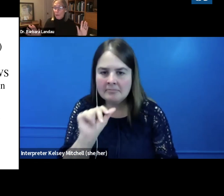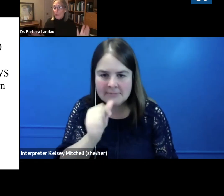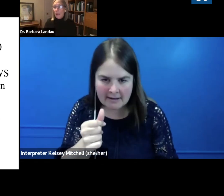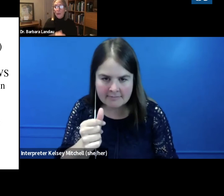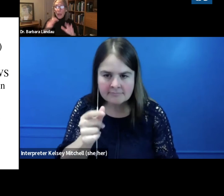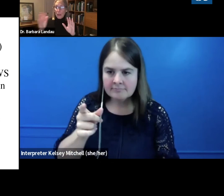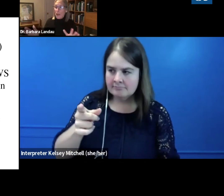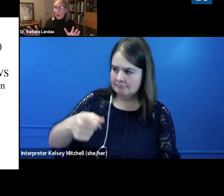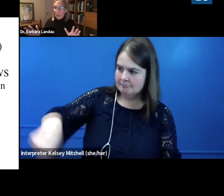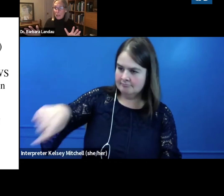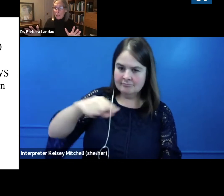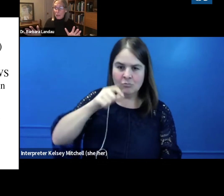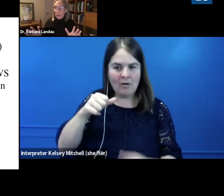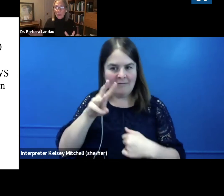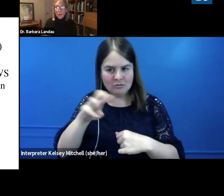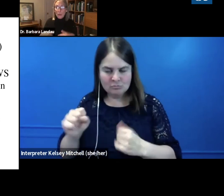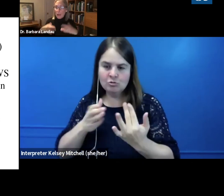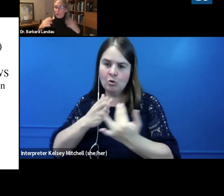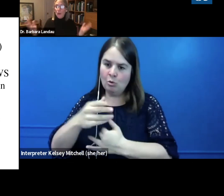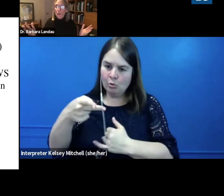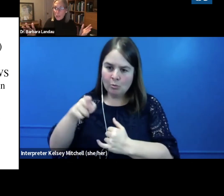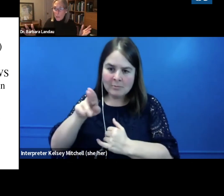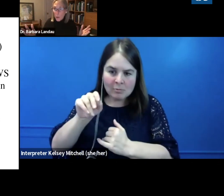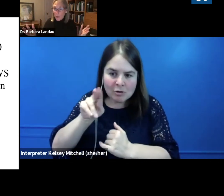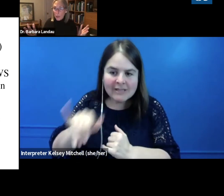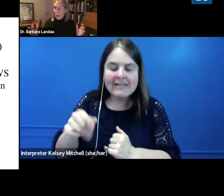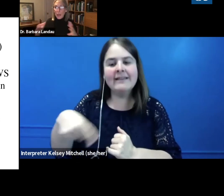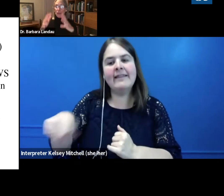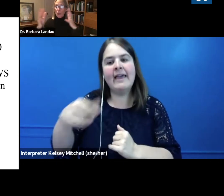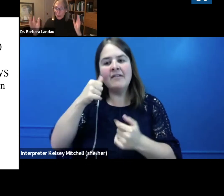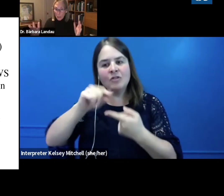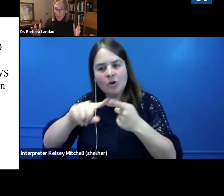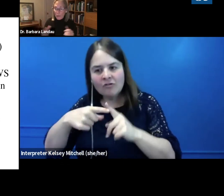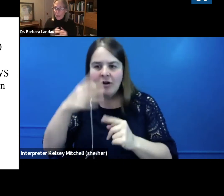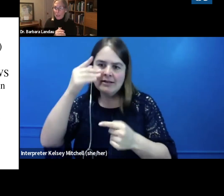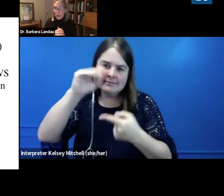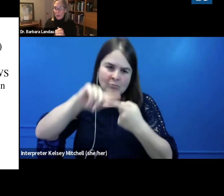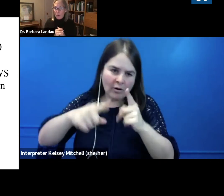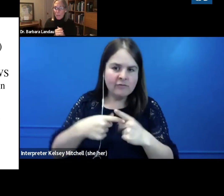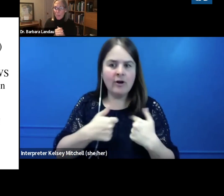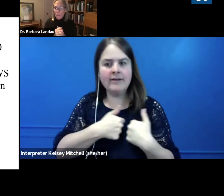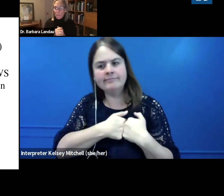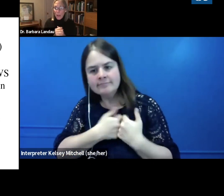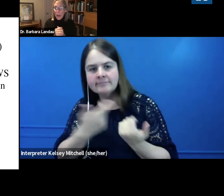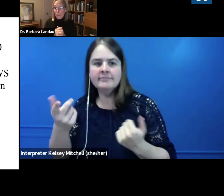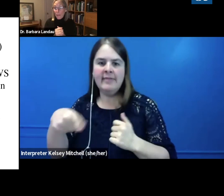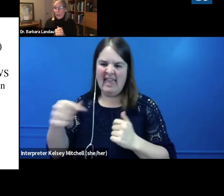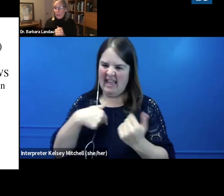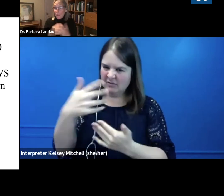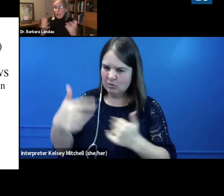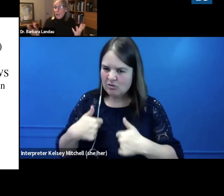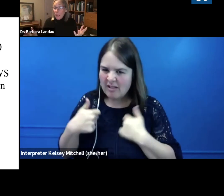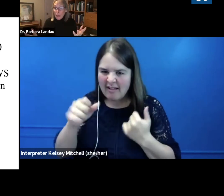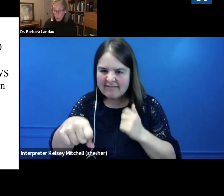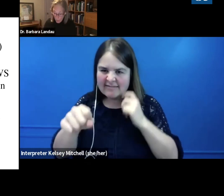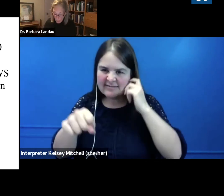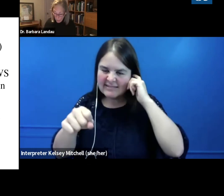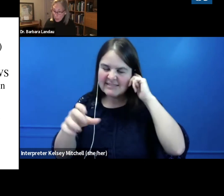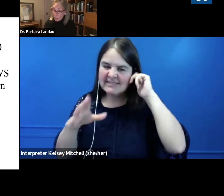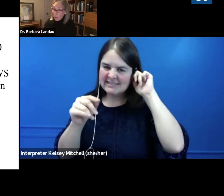they enter adolescence they have girlfriends and boyfriends they have social lives etc